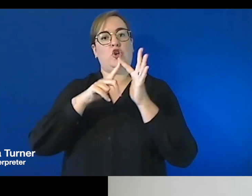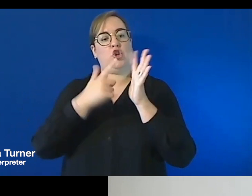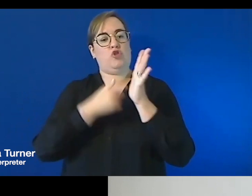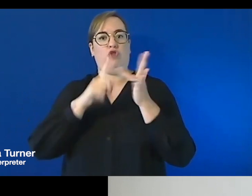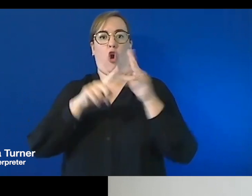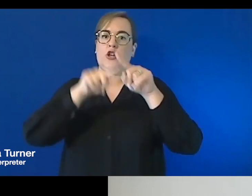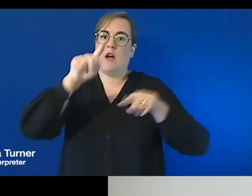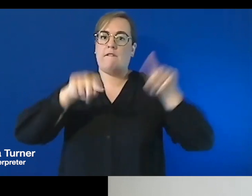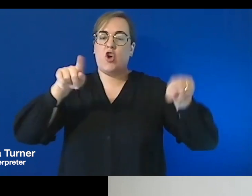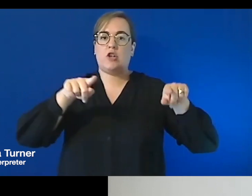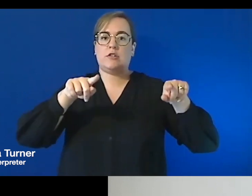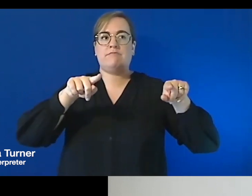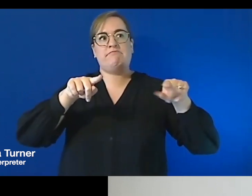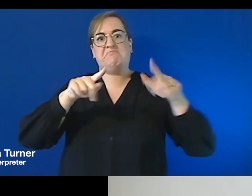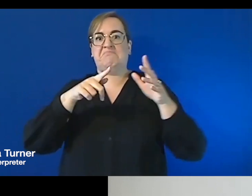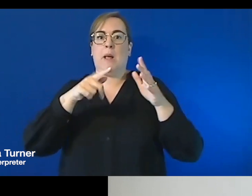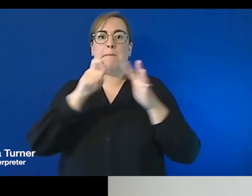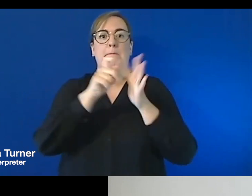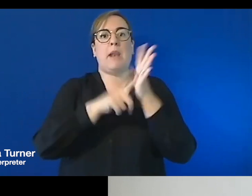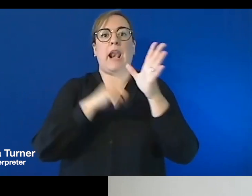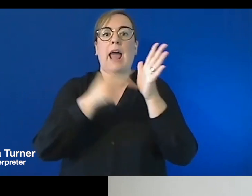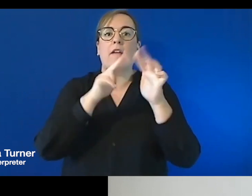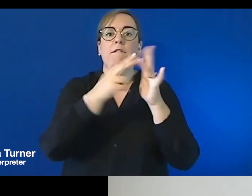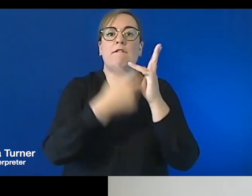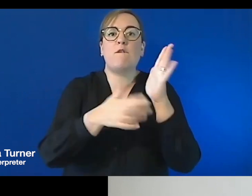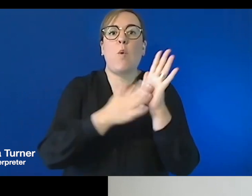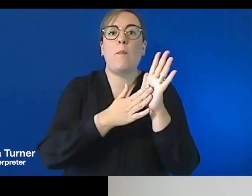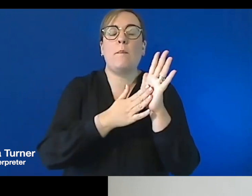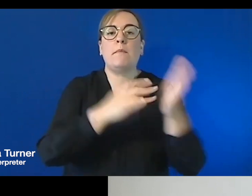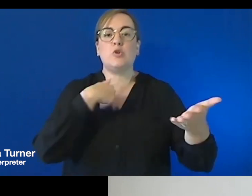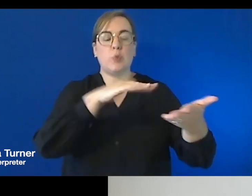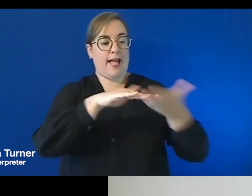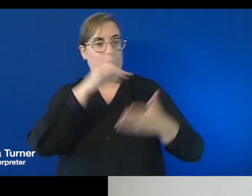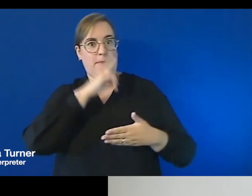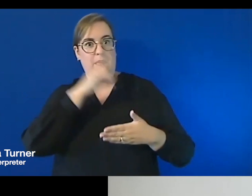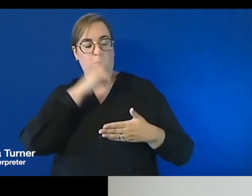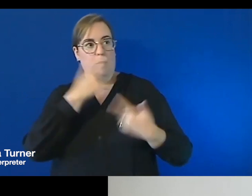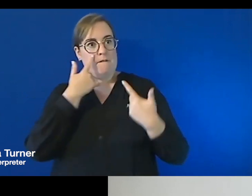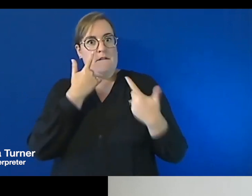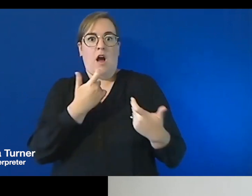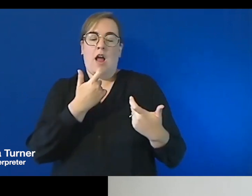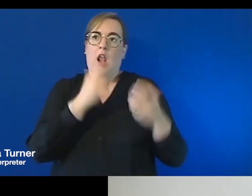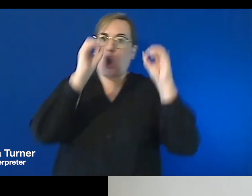people with neurodiversity, and help them to find jobs in Google, Amazon, Twitter, or schools